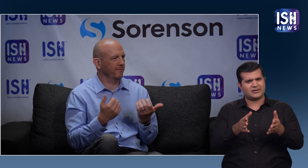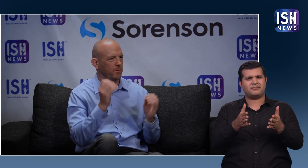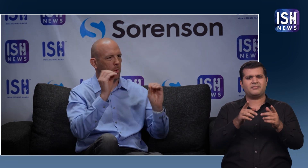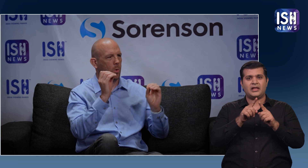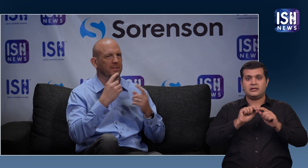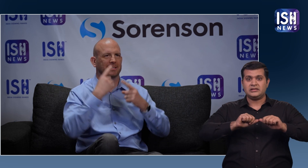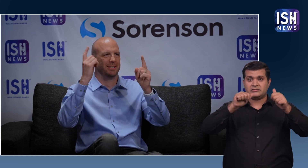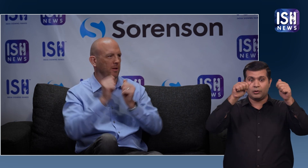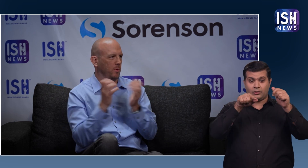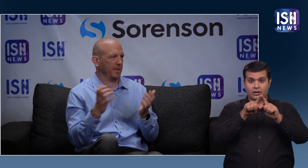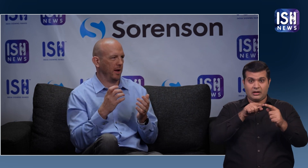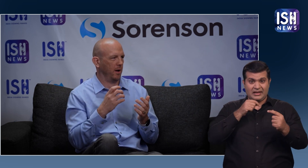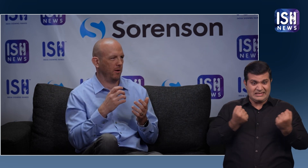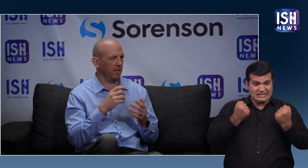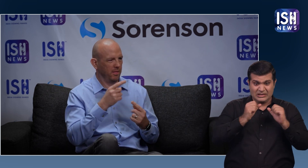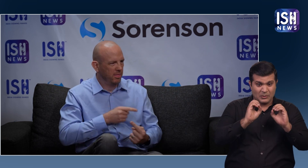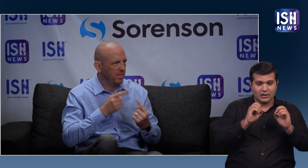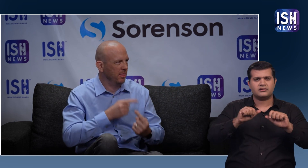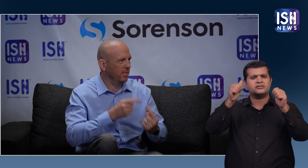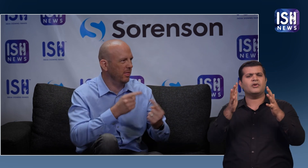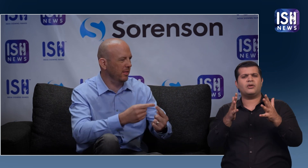There is no success without struggle.